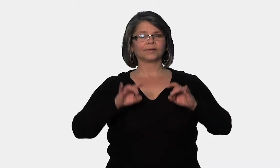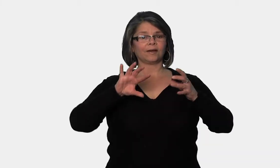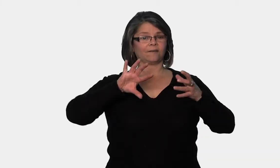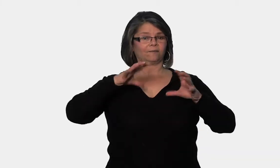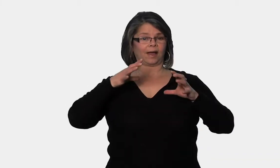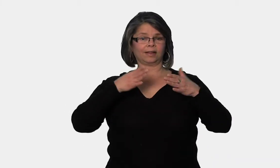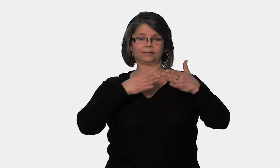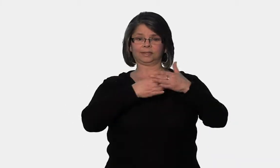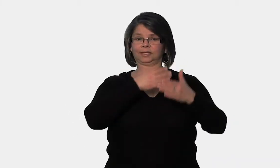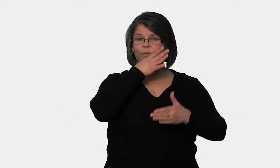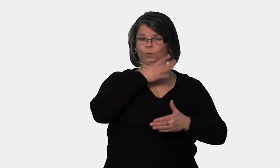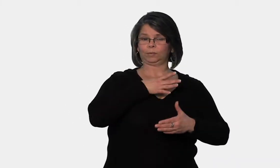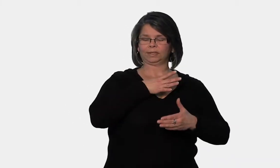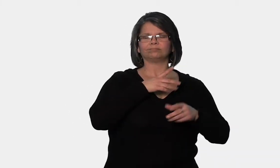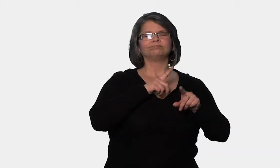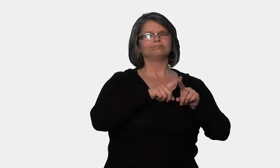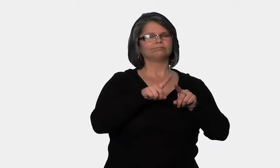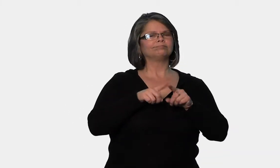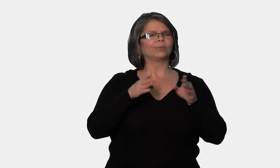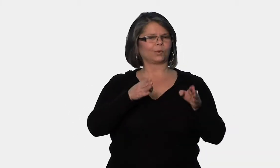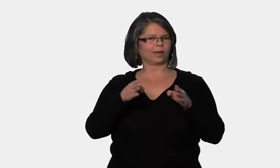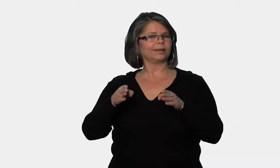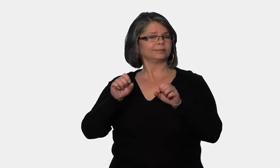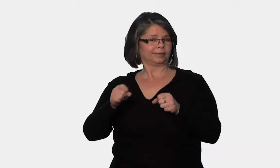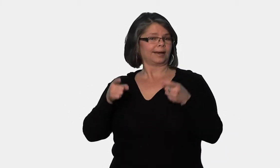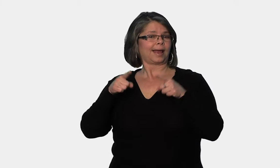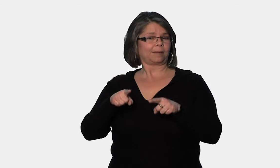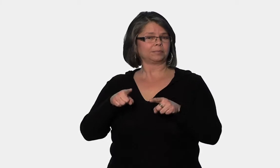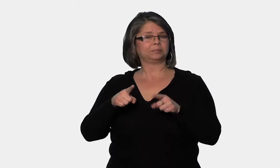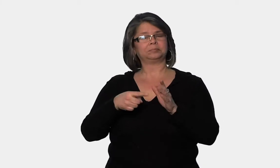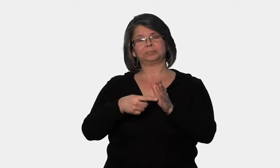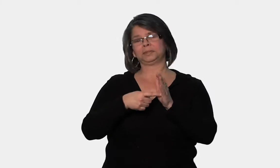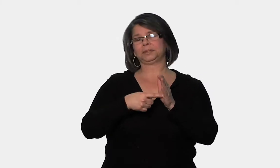Violence against women can happen in many ways.